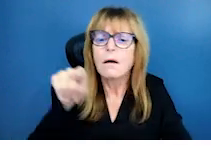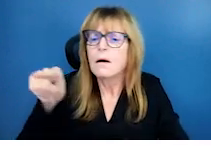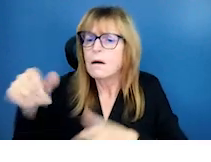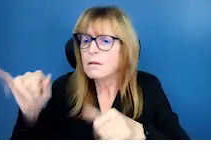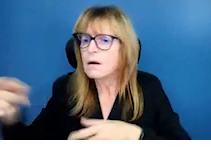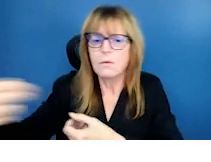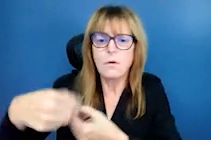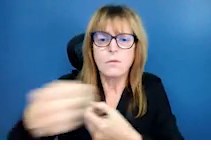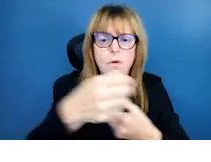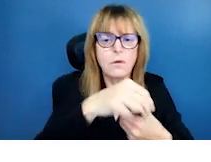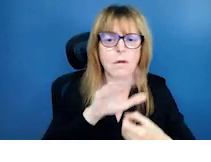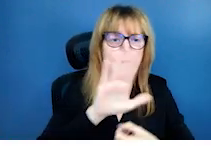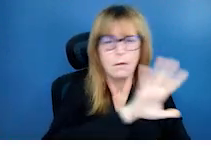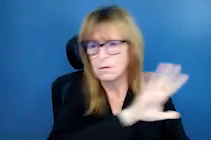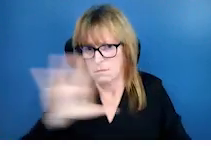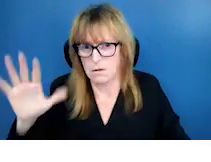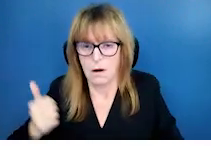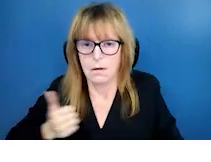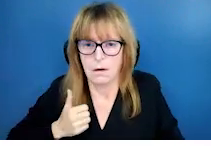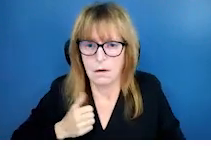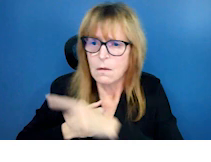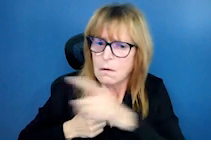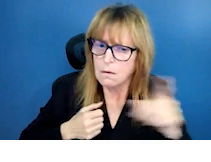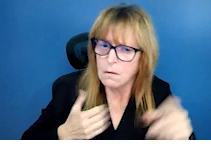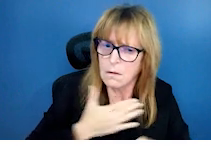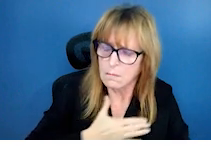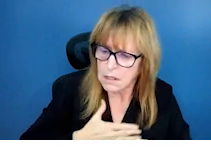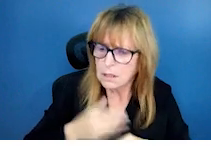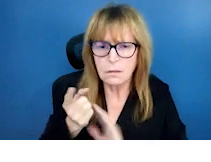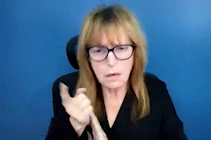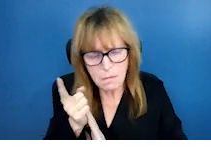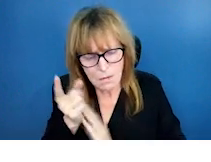of silence to have a thought for the territory in which you find yourself.